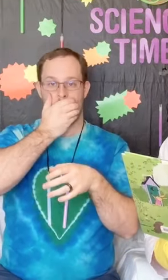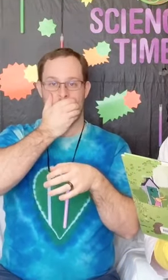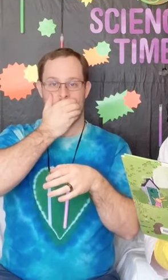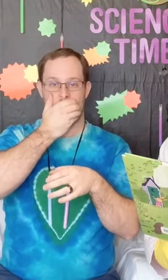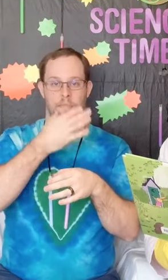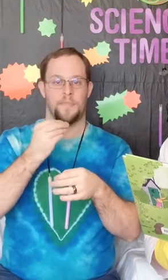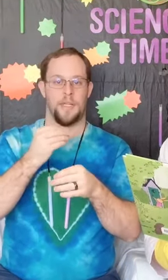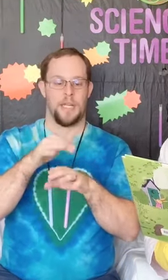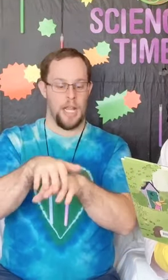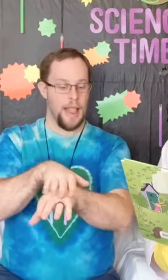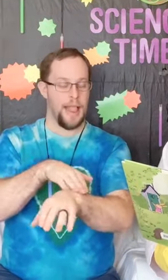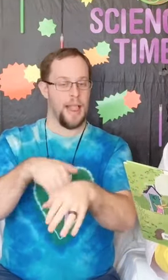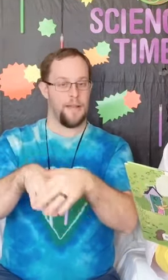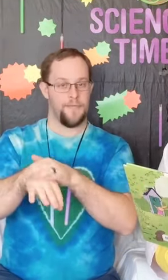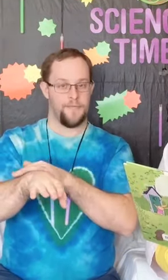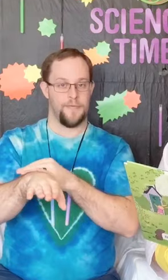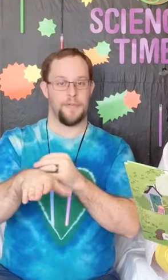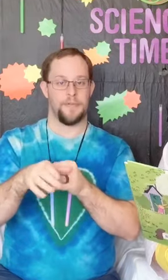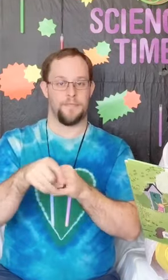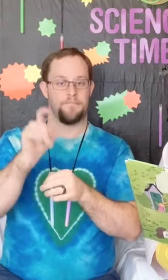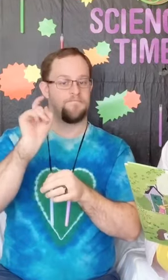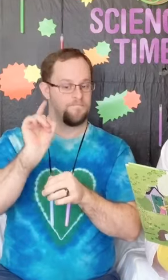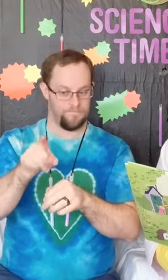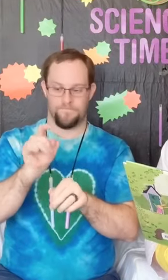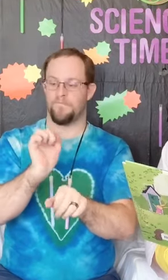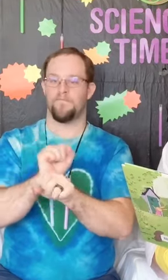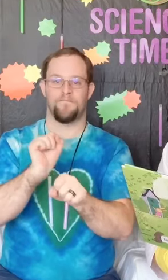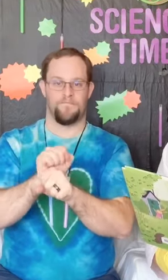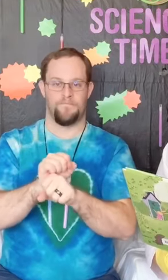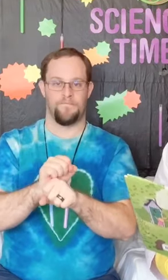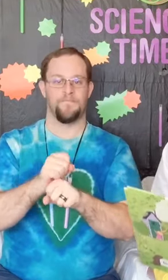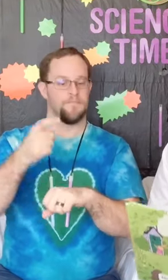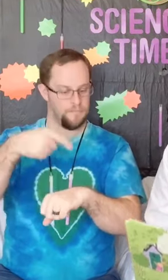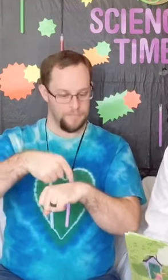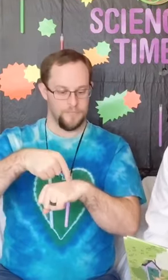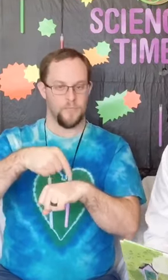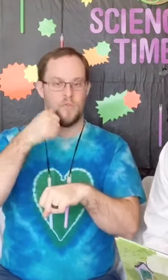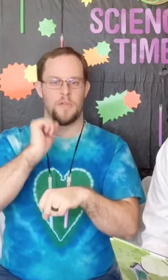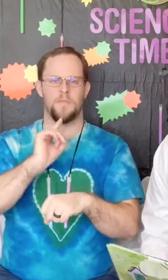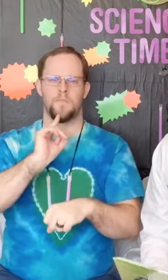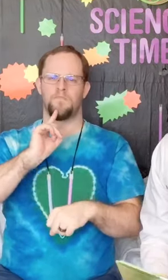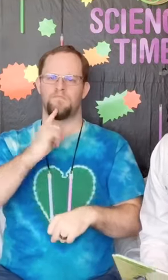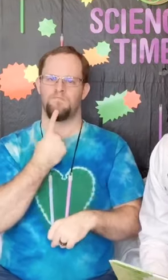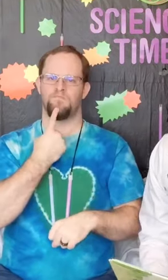and gloves, and got to work. It was time for some serious medical